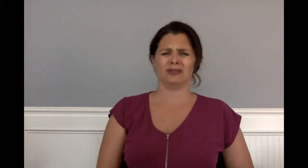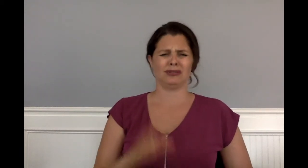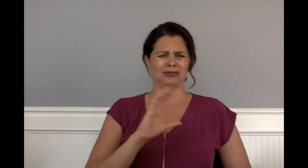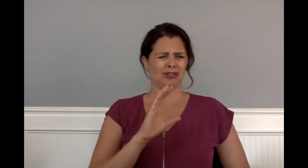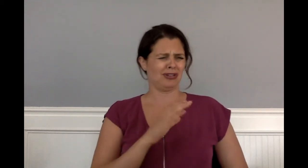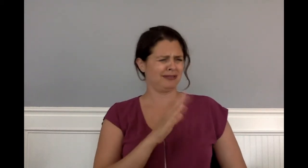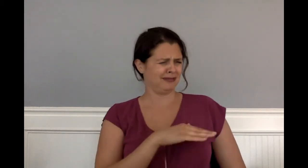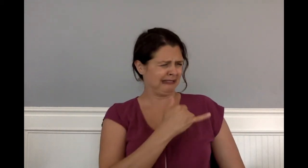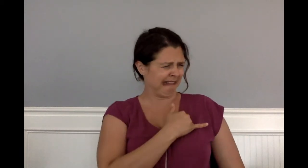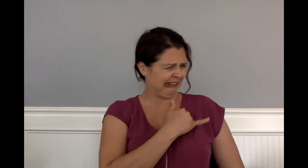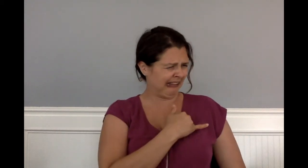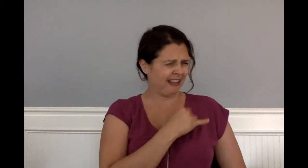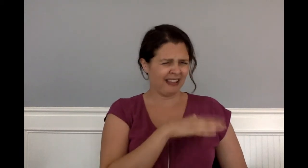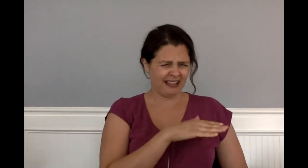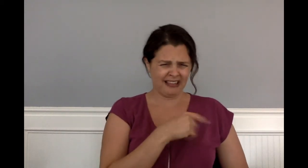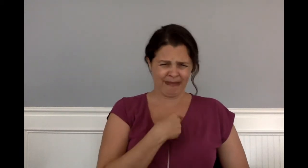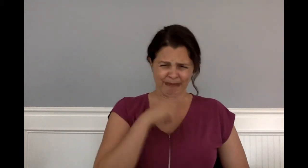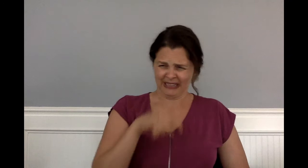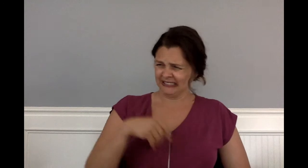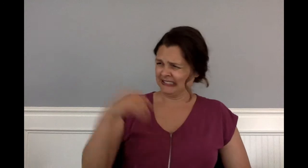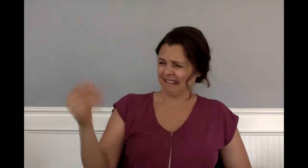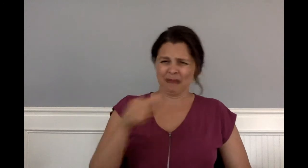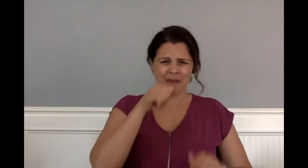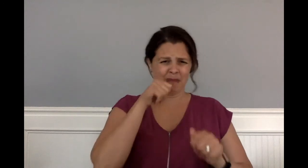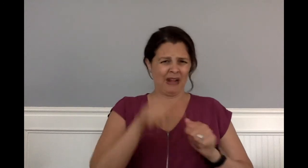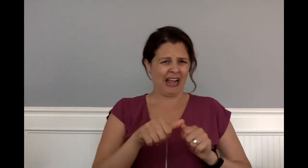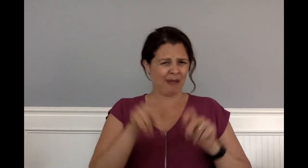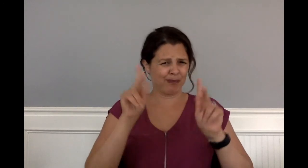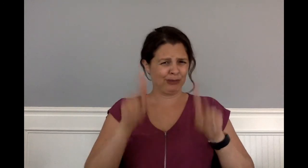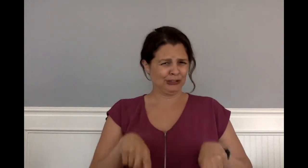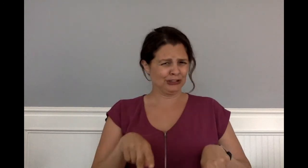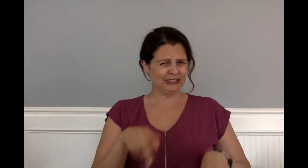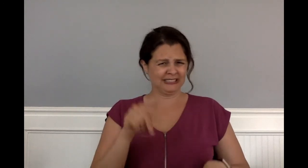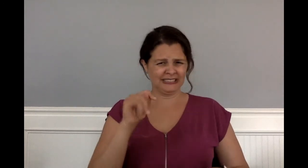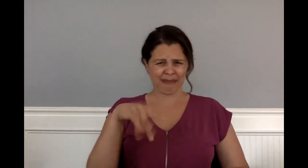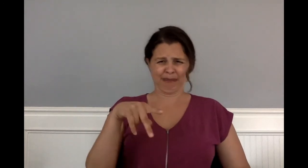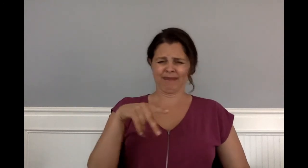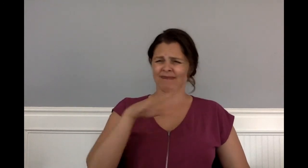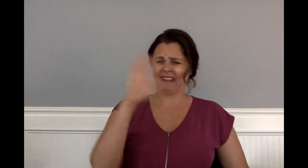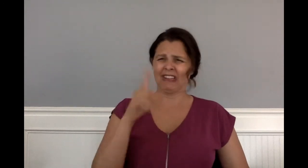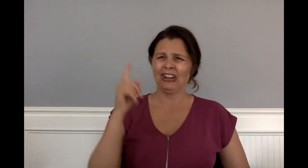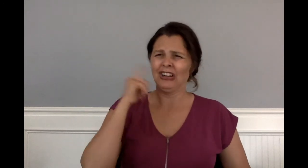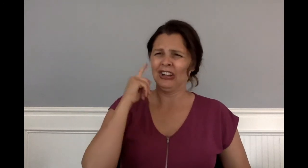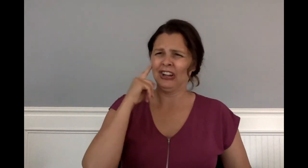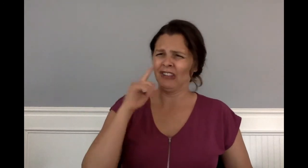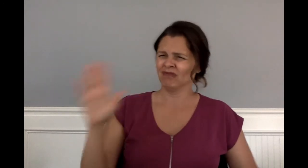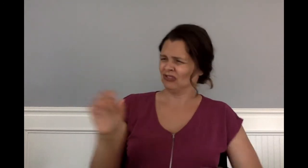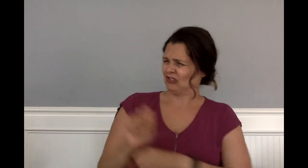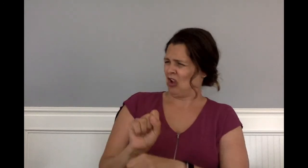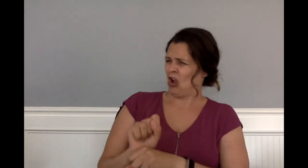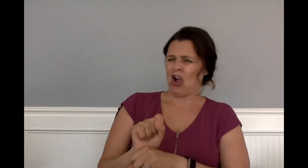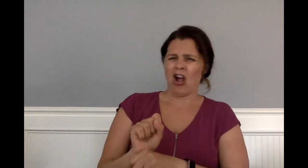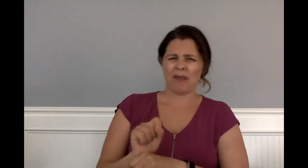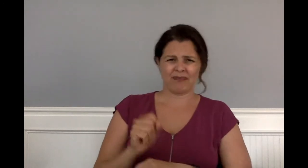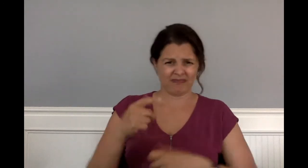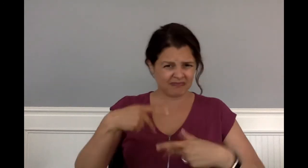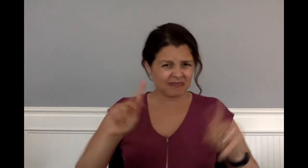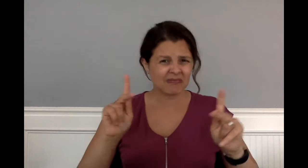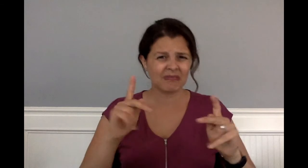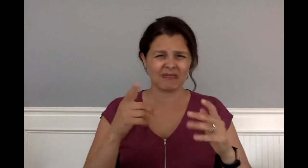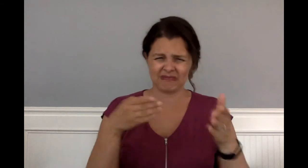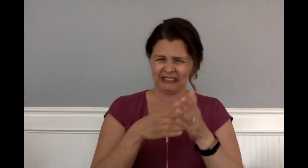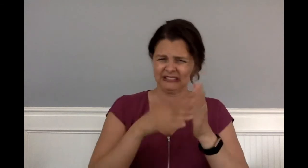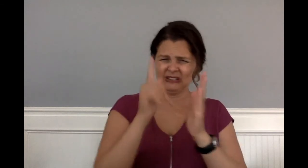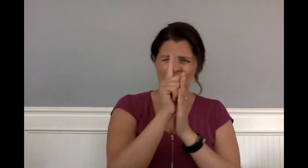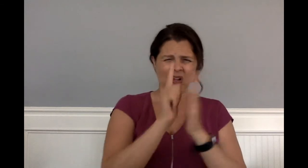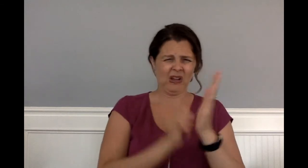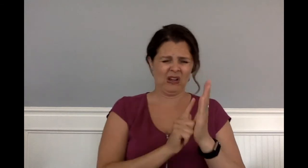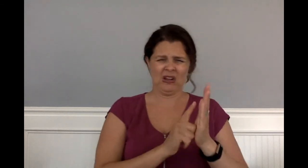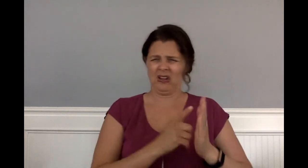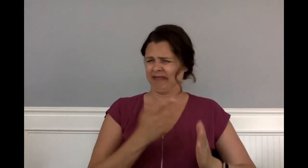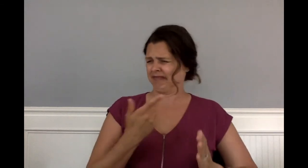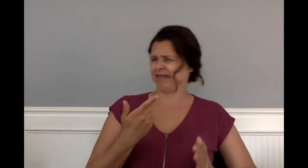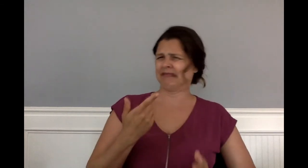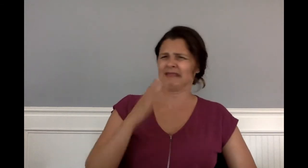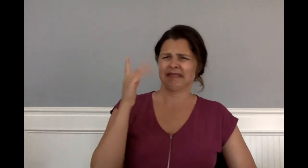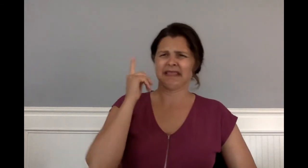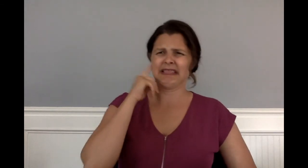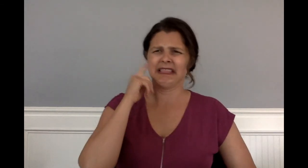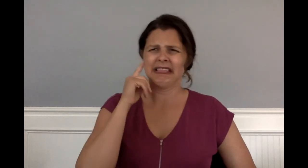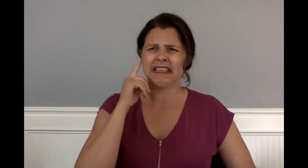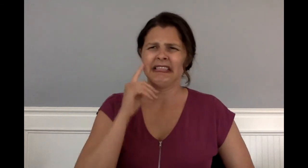“We have to tip the postman if we want our mail?” Charlie whispered back. “Is that legal?”